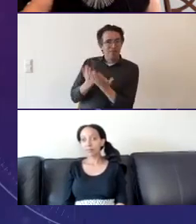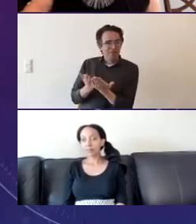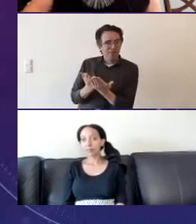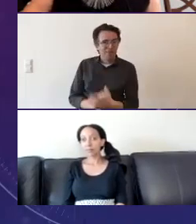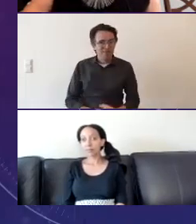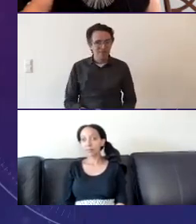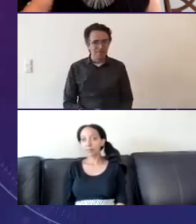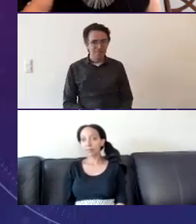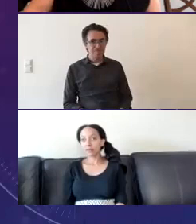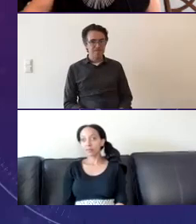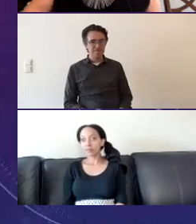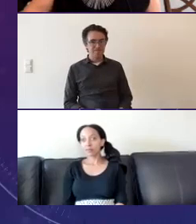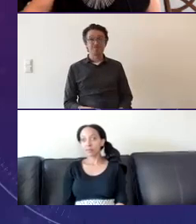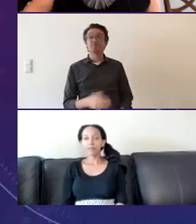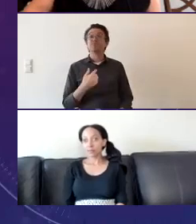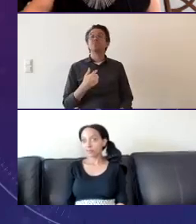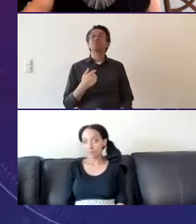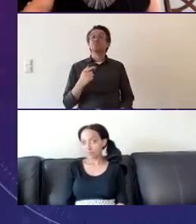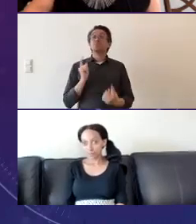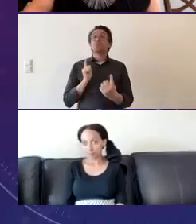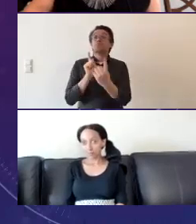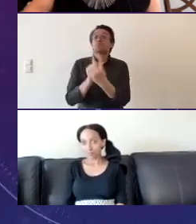think that we often know each other because we went to Harvard at the same